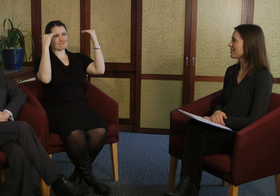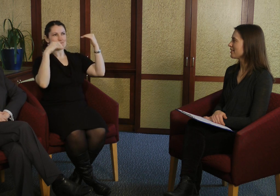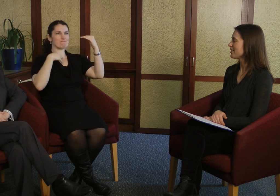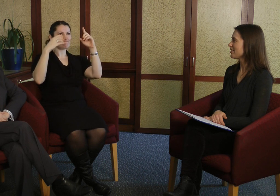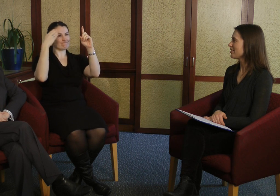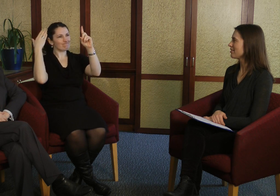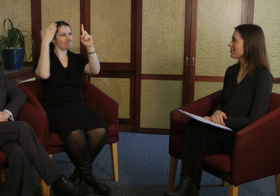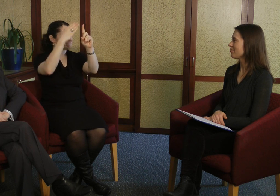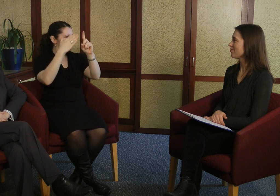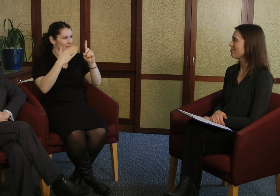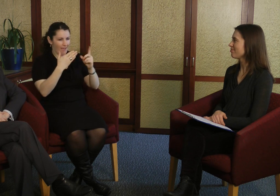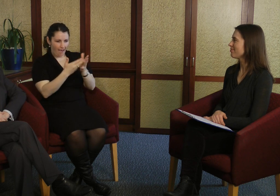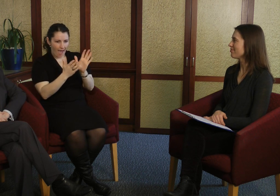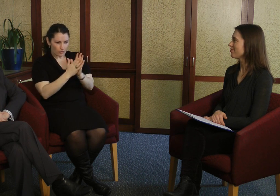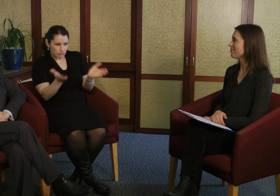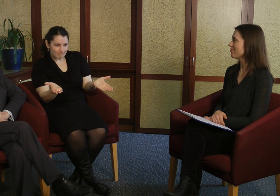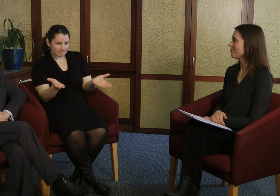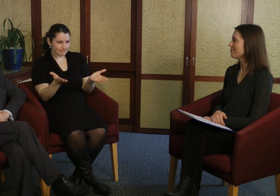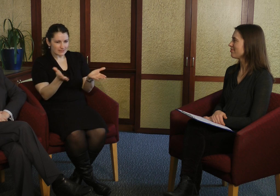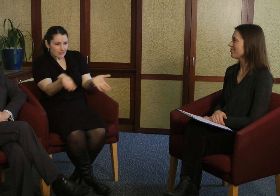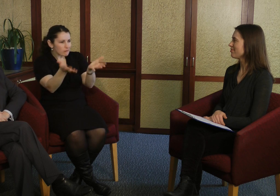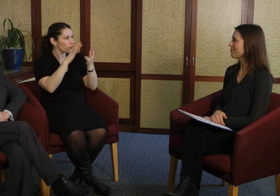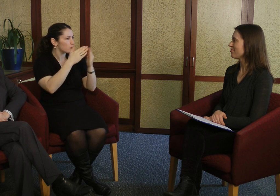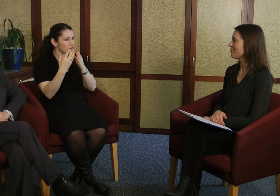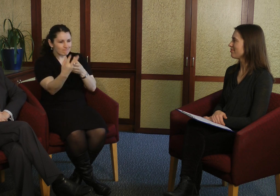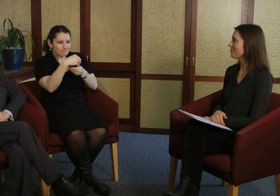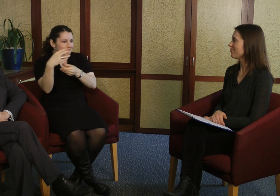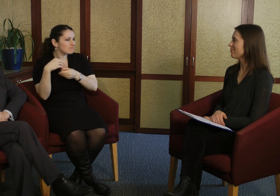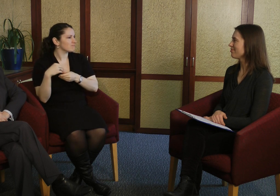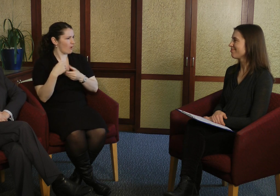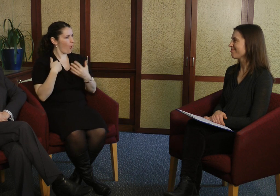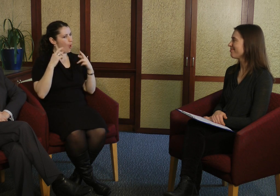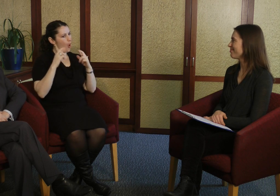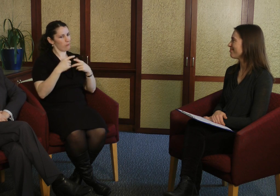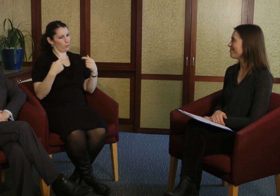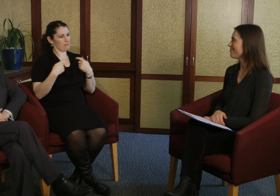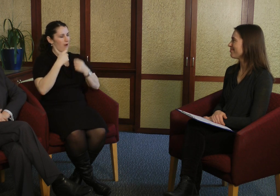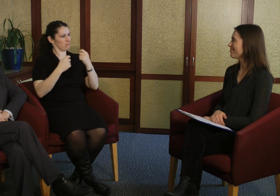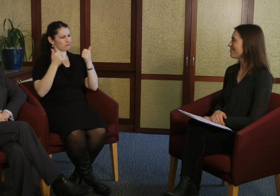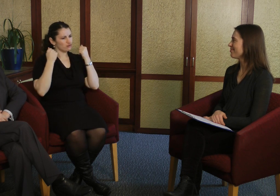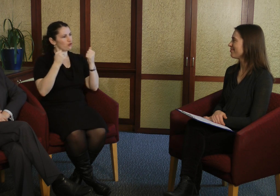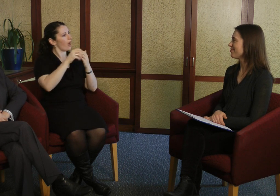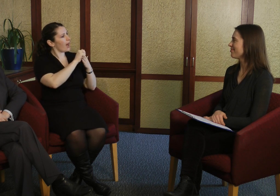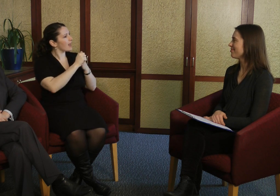with the community and, I hope, being a real leader in the community sector.